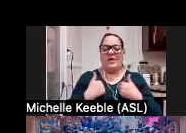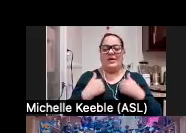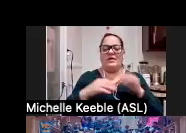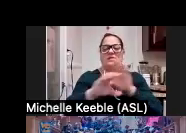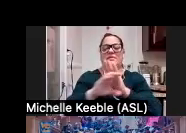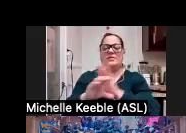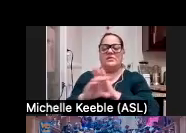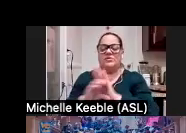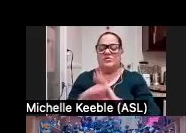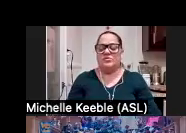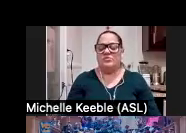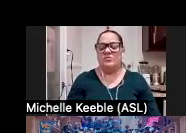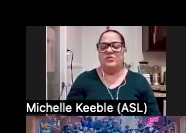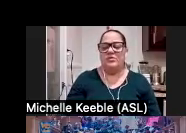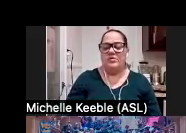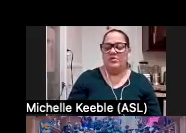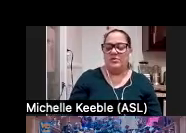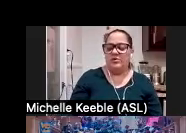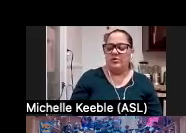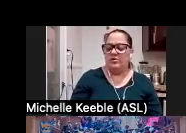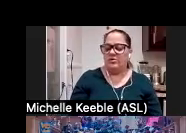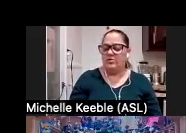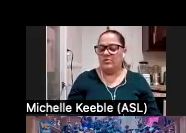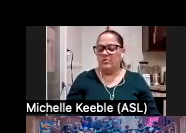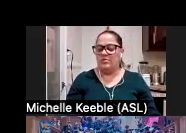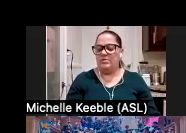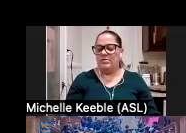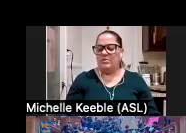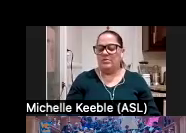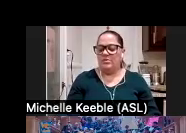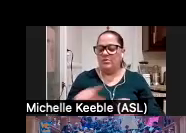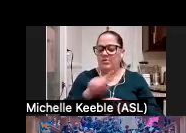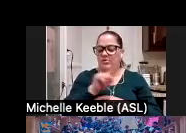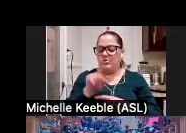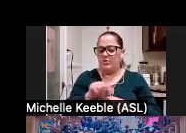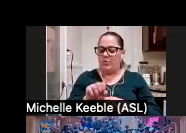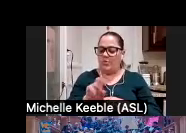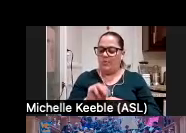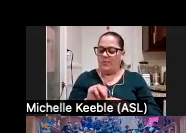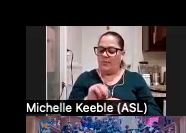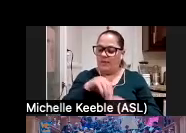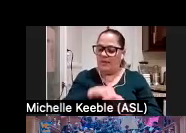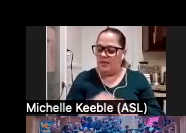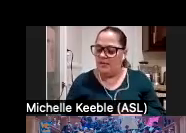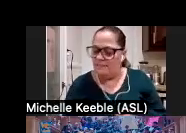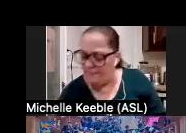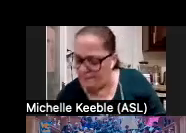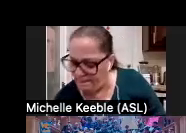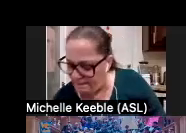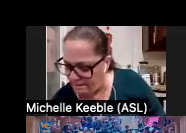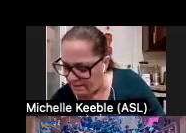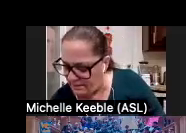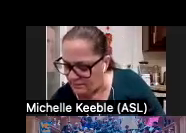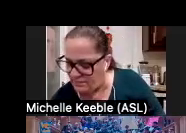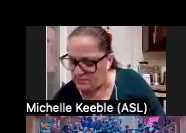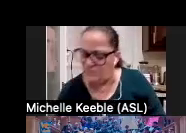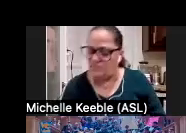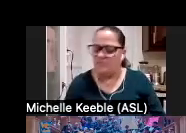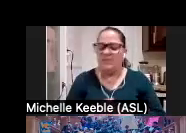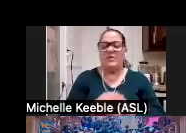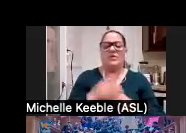allows you to zoom in if if that would help in terms of accessing the accompanying description